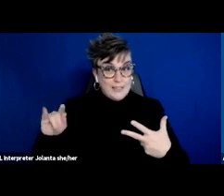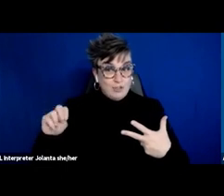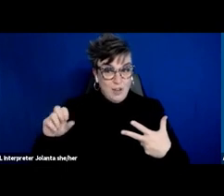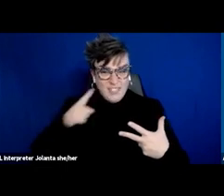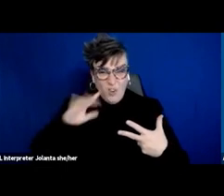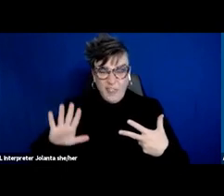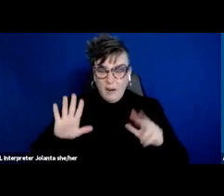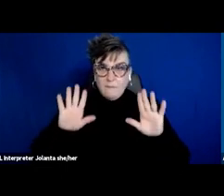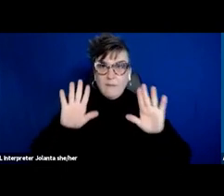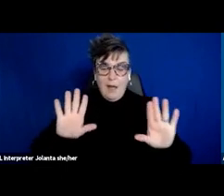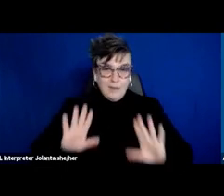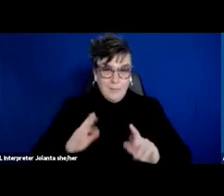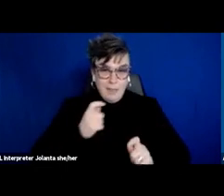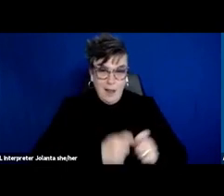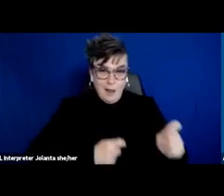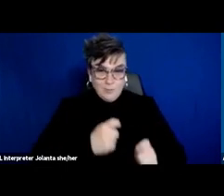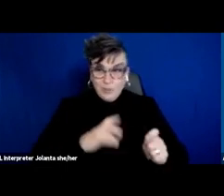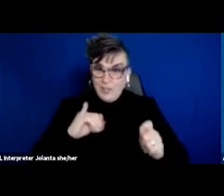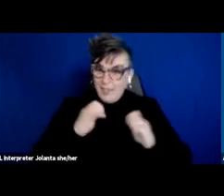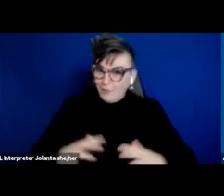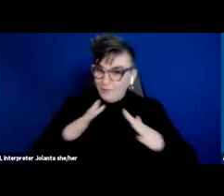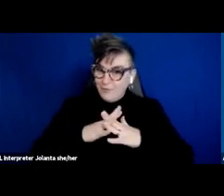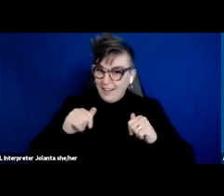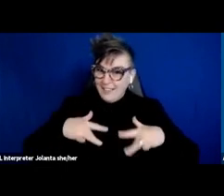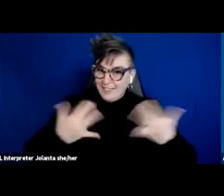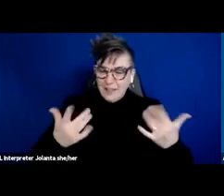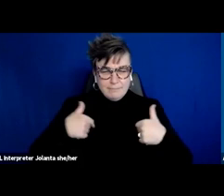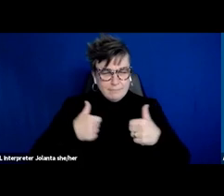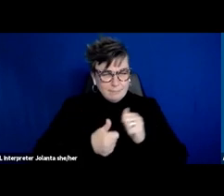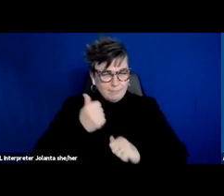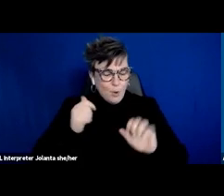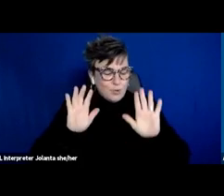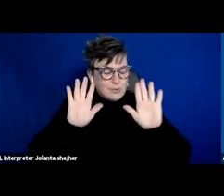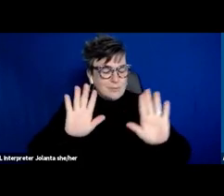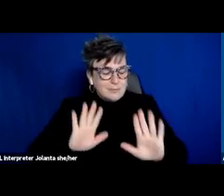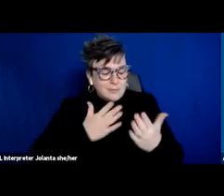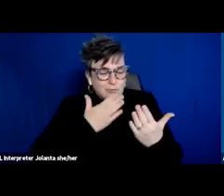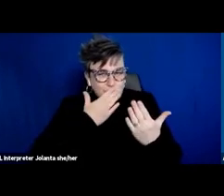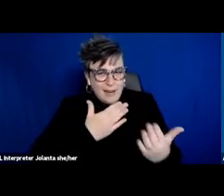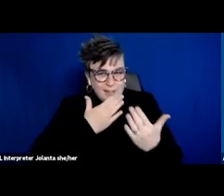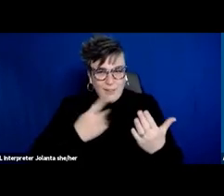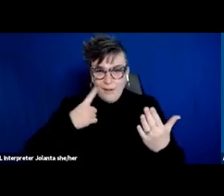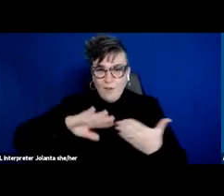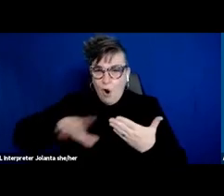event come to fruition. I am most grateful for all who were involved in the team effort